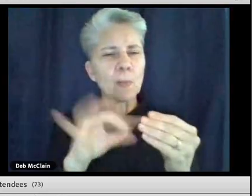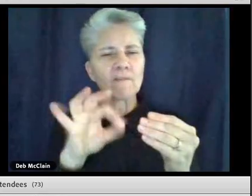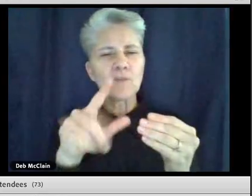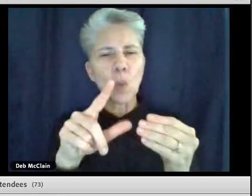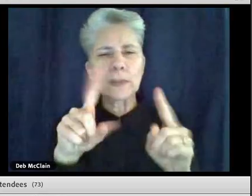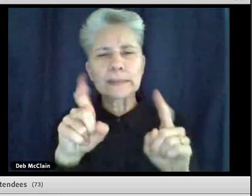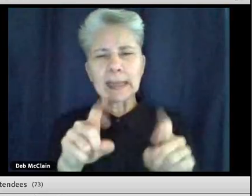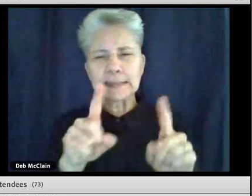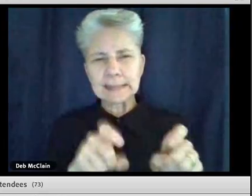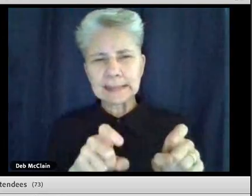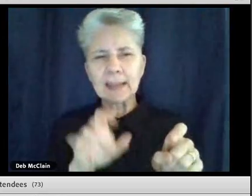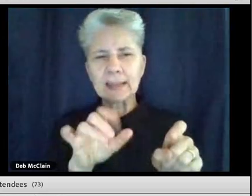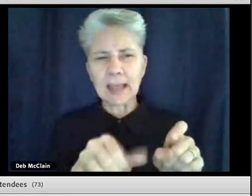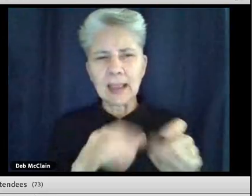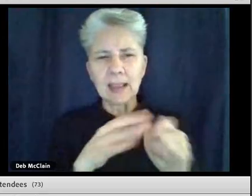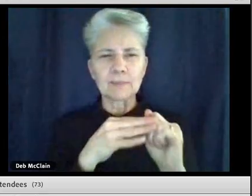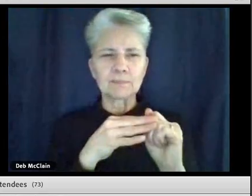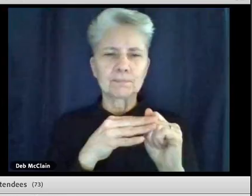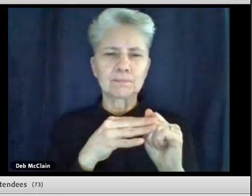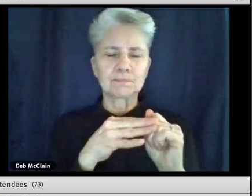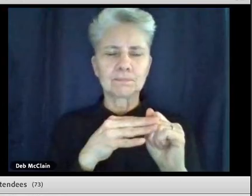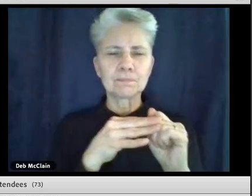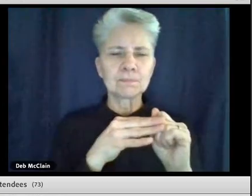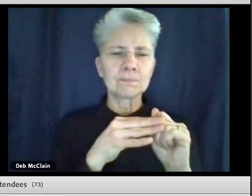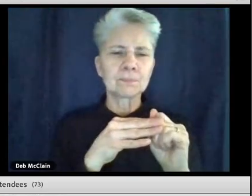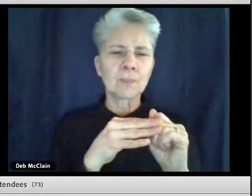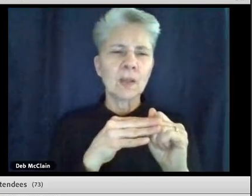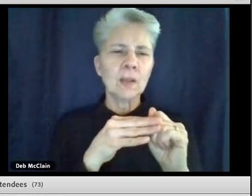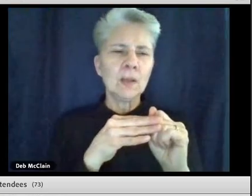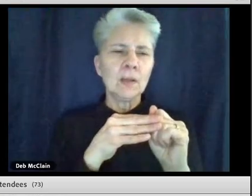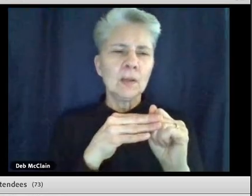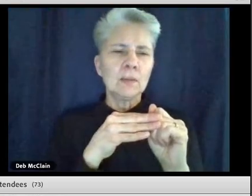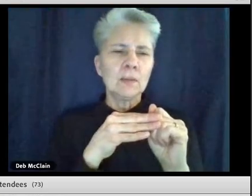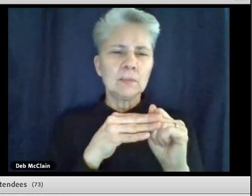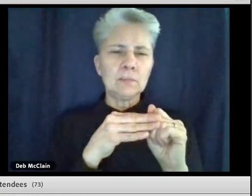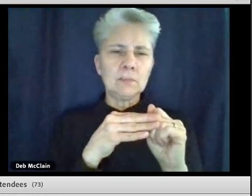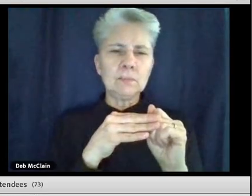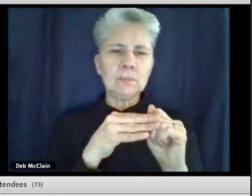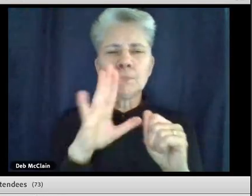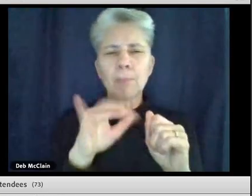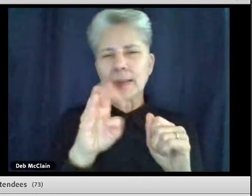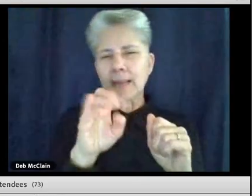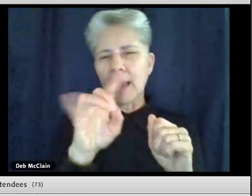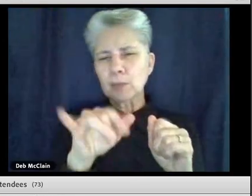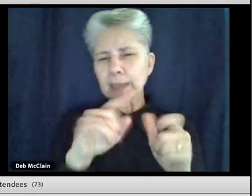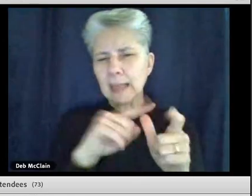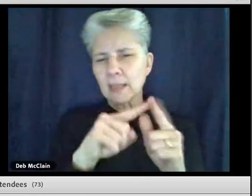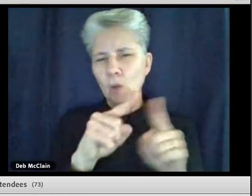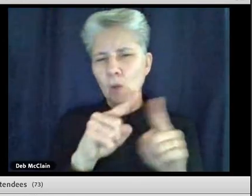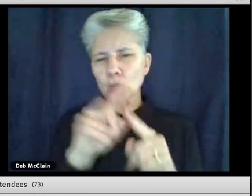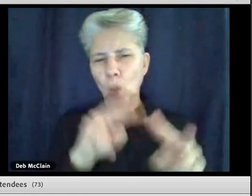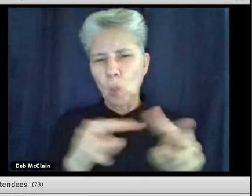about Florida testing, counties, and then you can also look at the USA and the world down here.